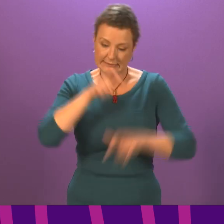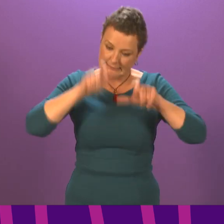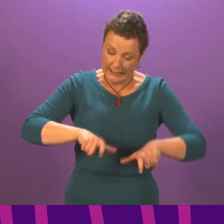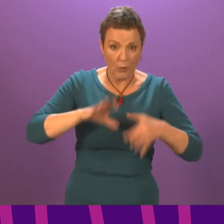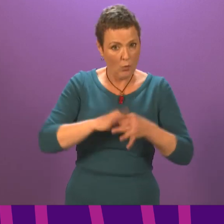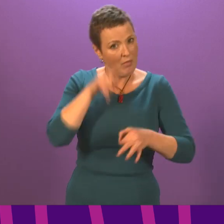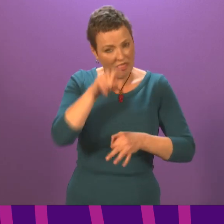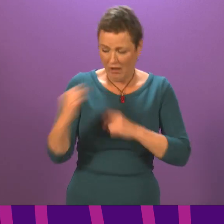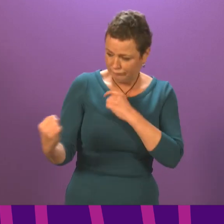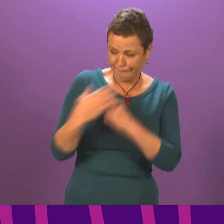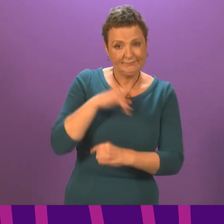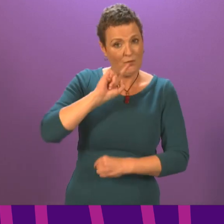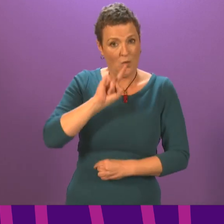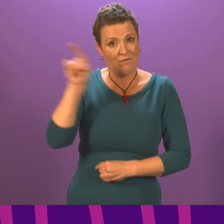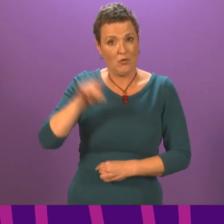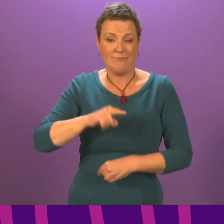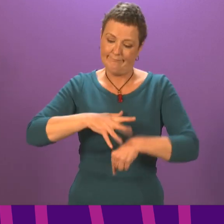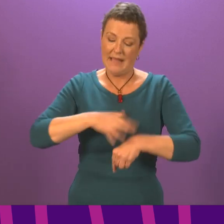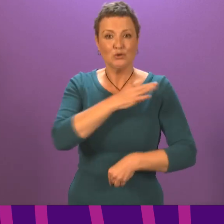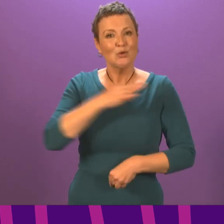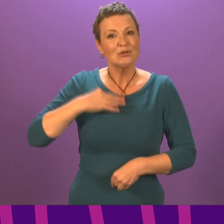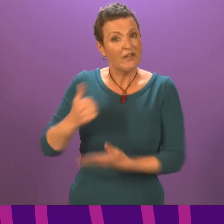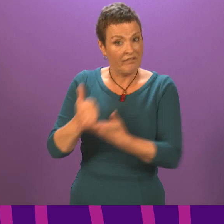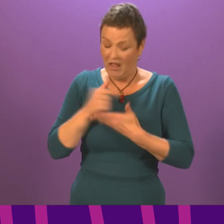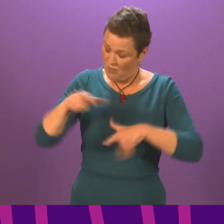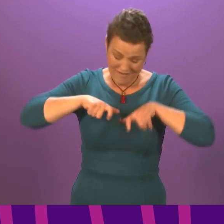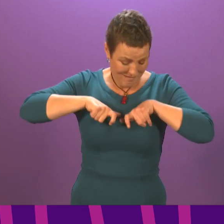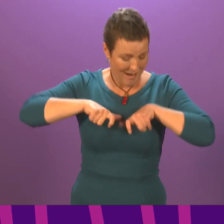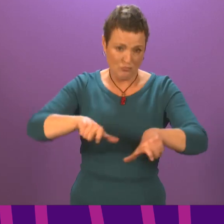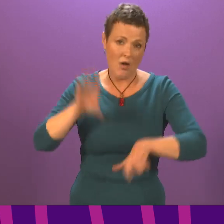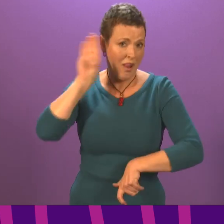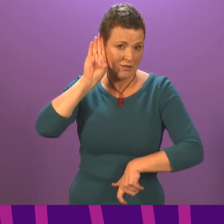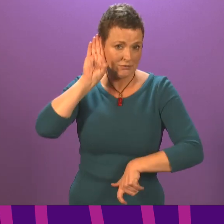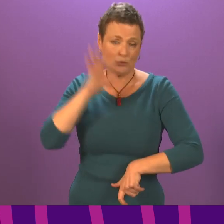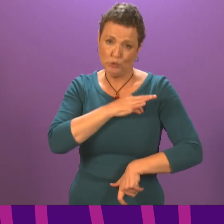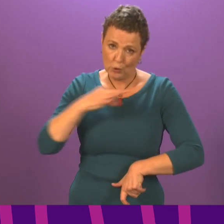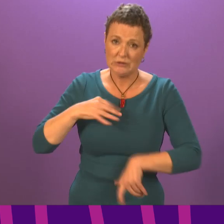advice, with a view to minimising the risk to public health. That will continue to be the case.